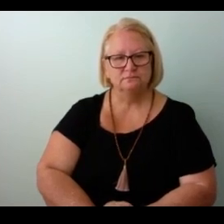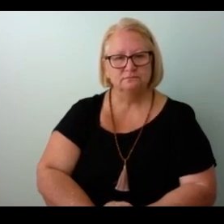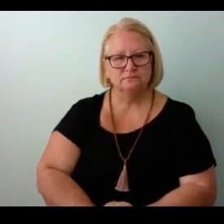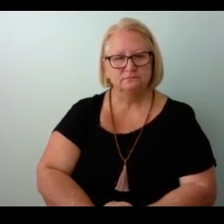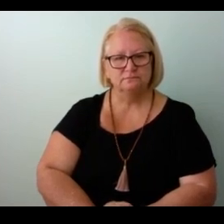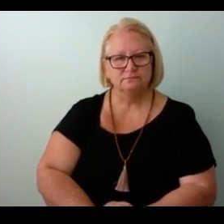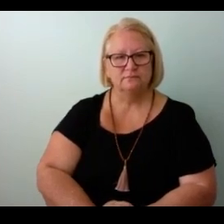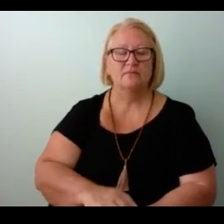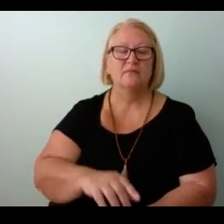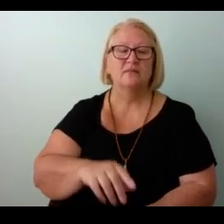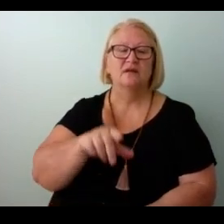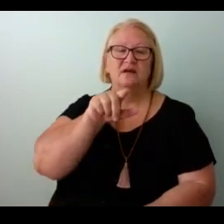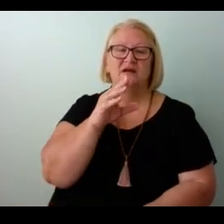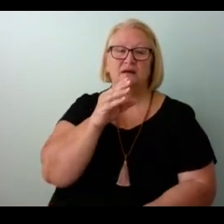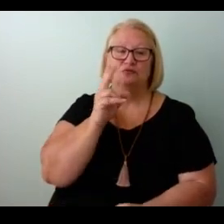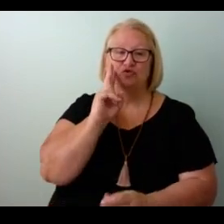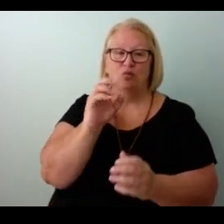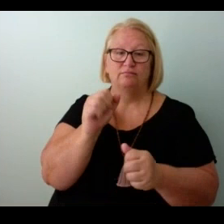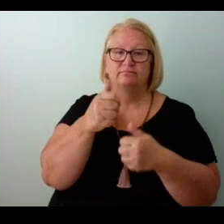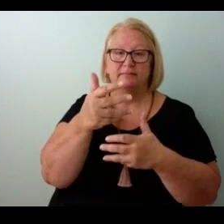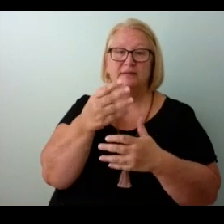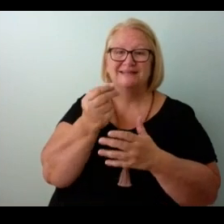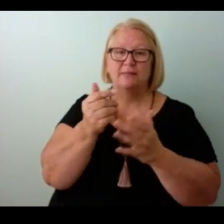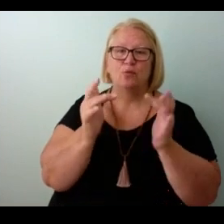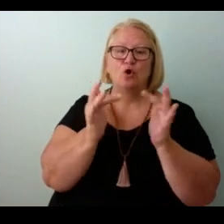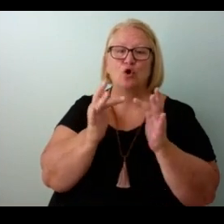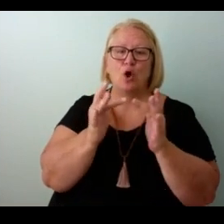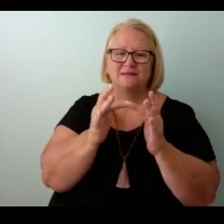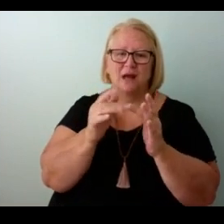you that maybe helpful to note down.